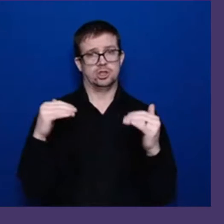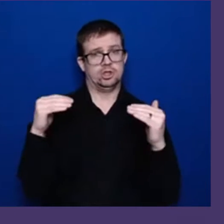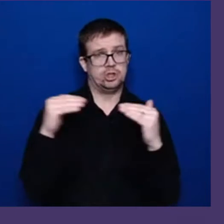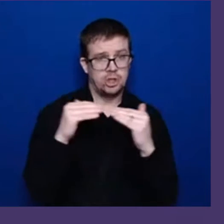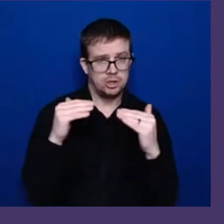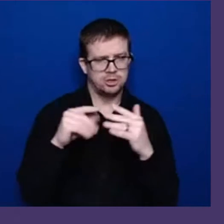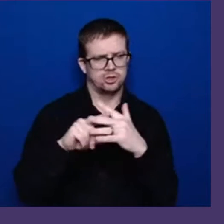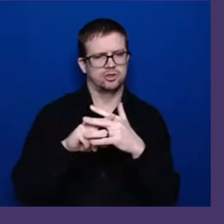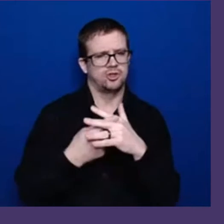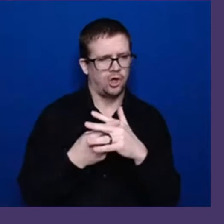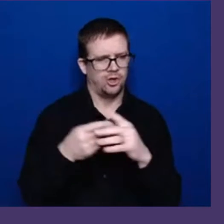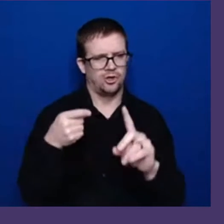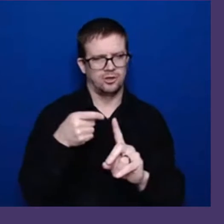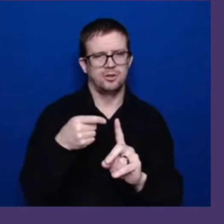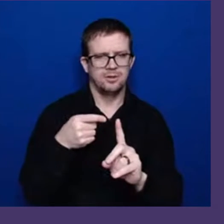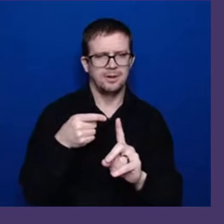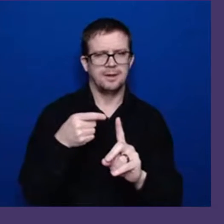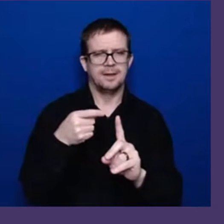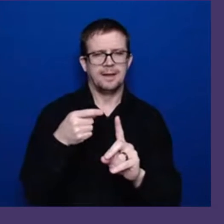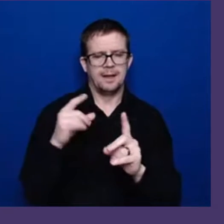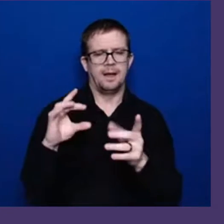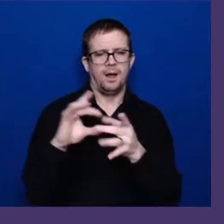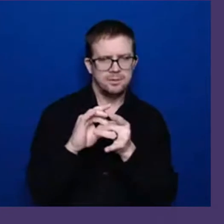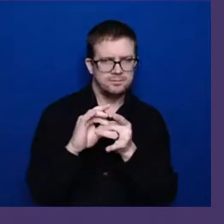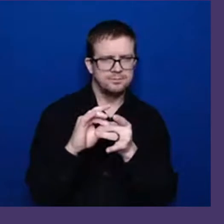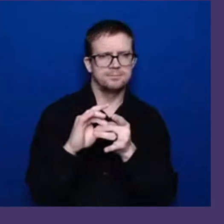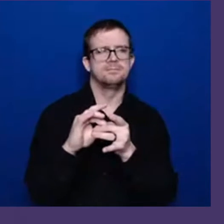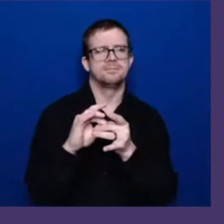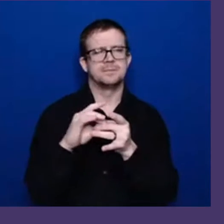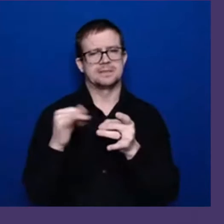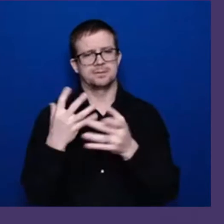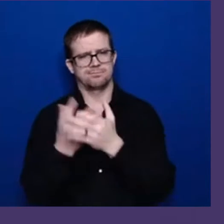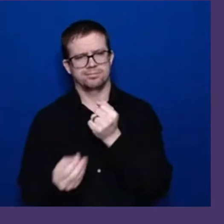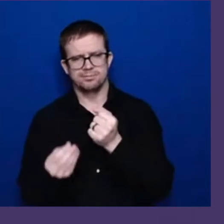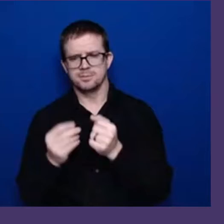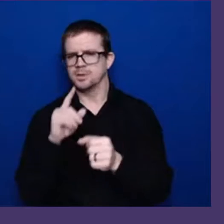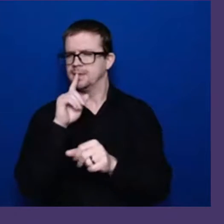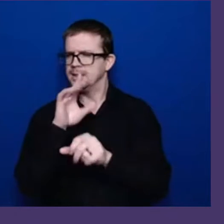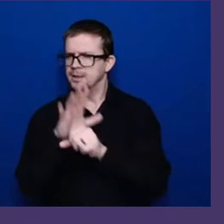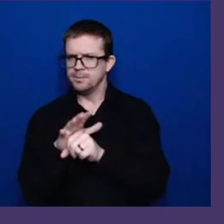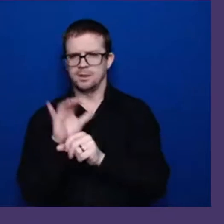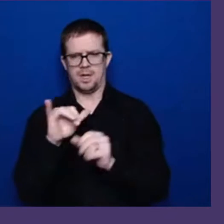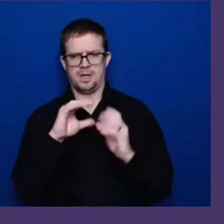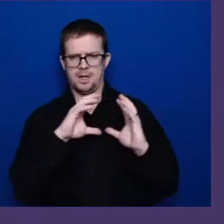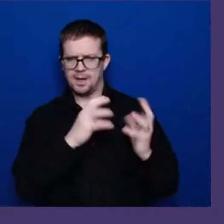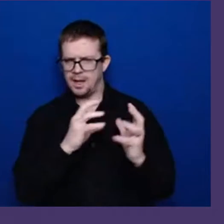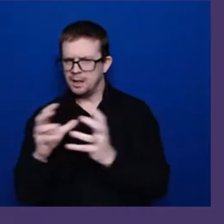whether it's entity within America, the framework in America,